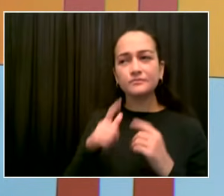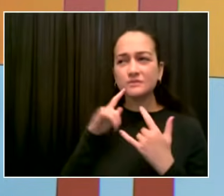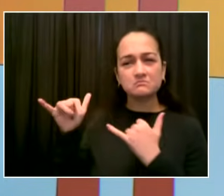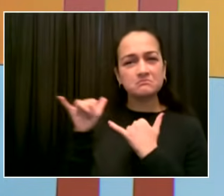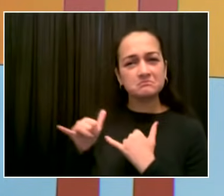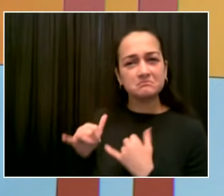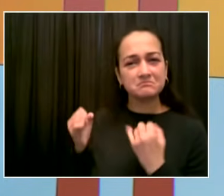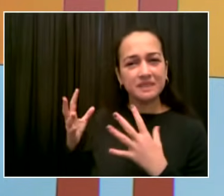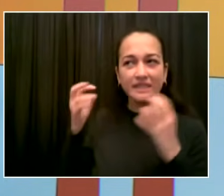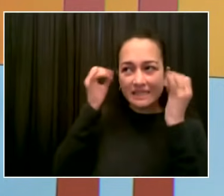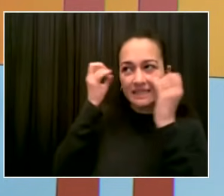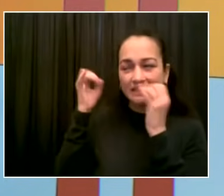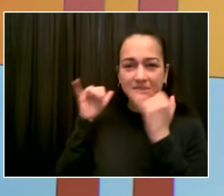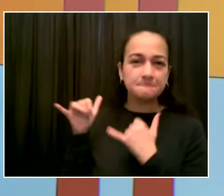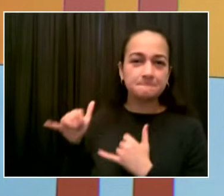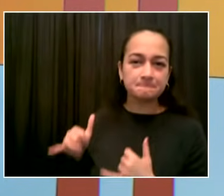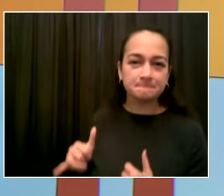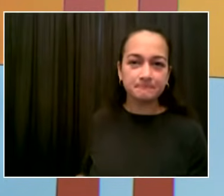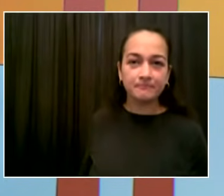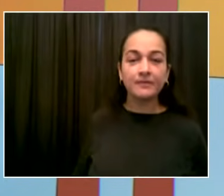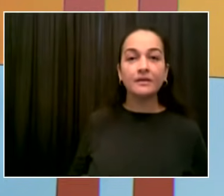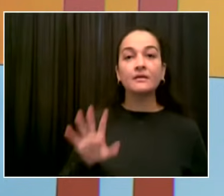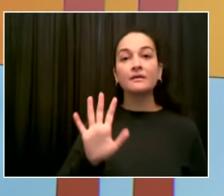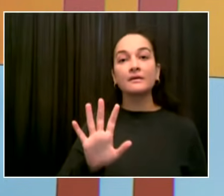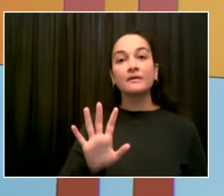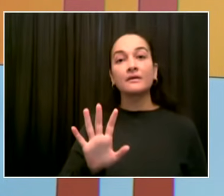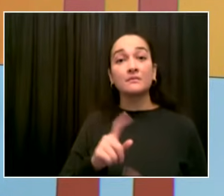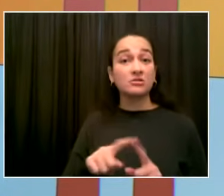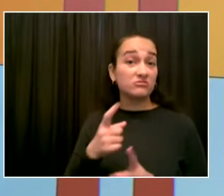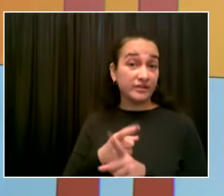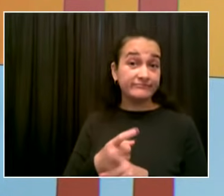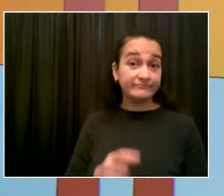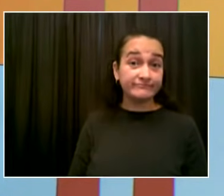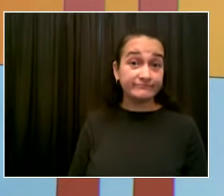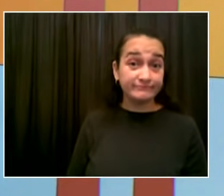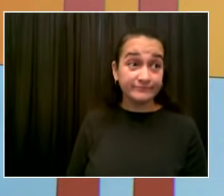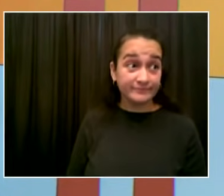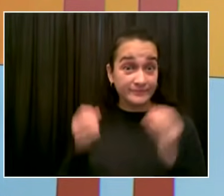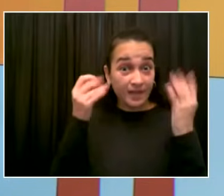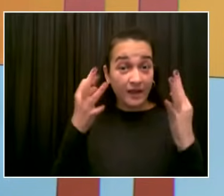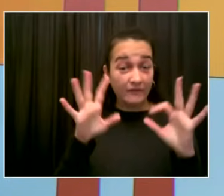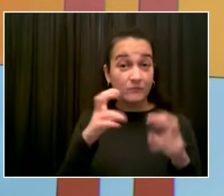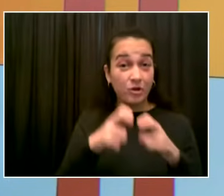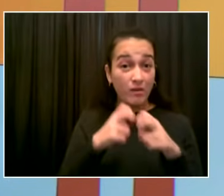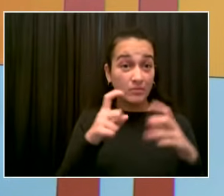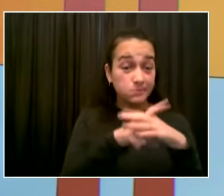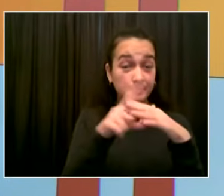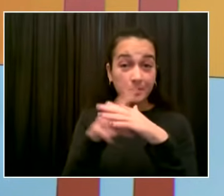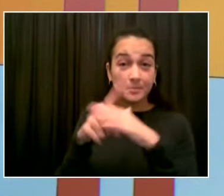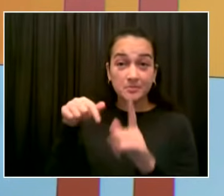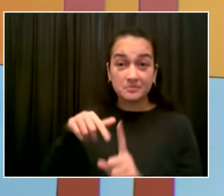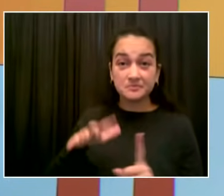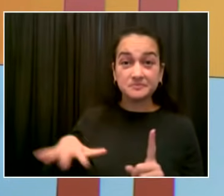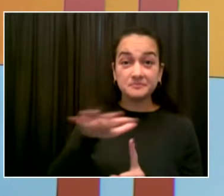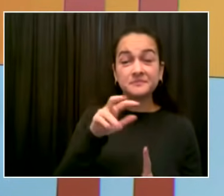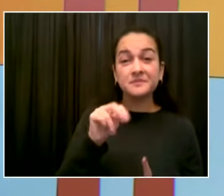ADMINISTRATION. SO I THINK THERE'S A LOT OF CONTINUITY IN THE APPROACH . THERE ARE REAL ISSUES OUT THERE.